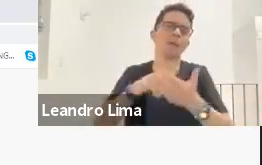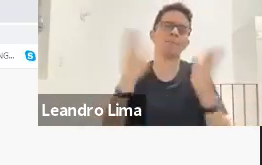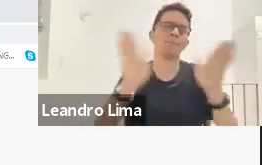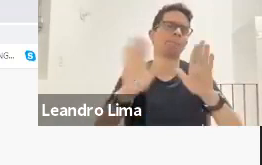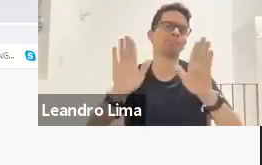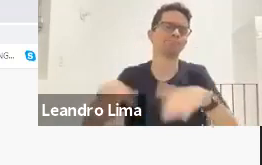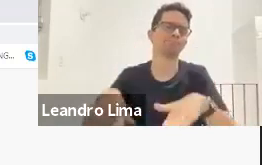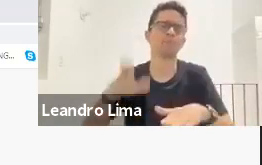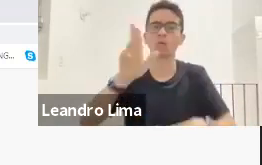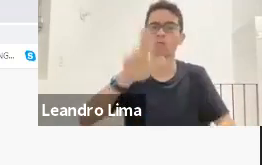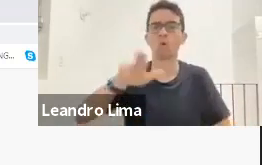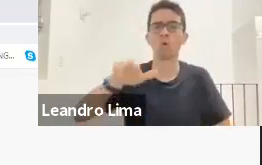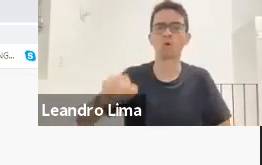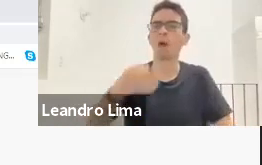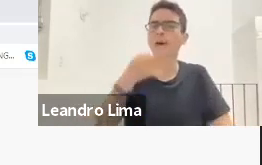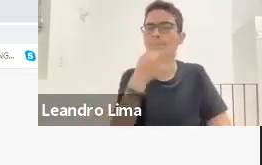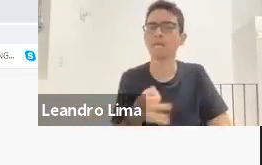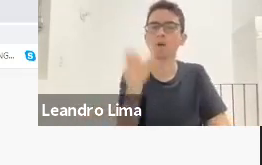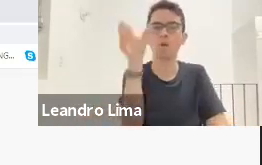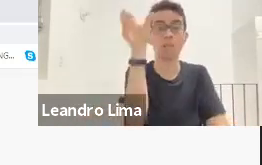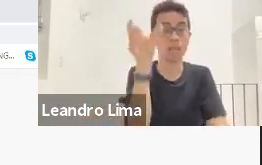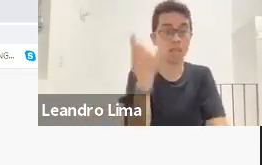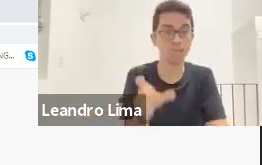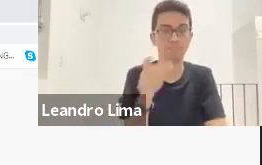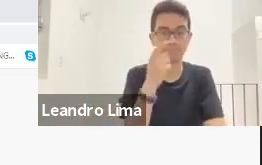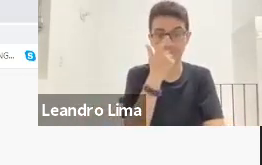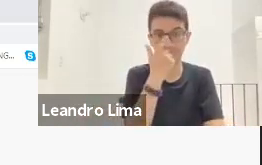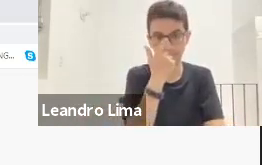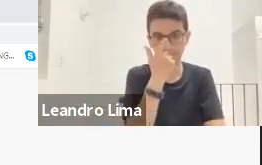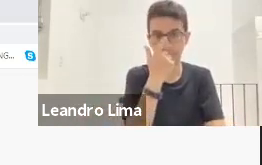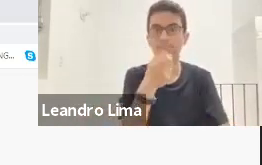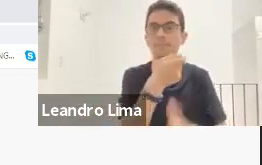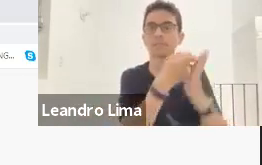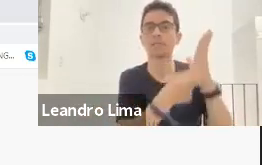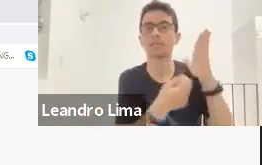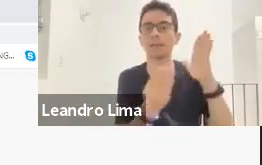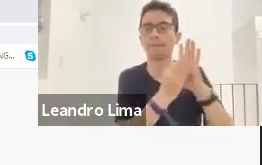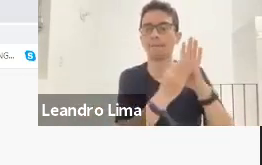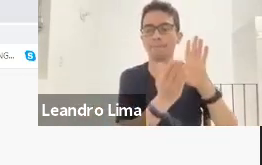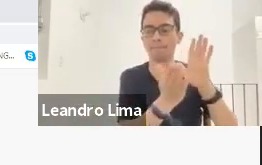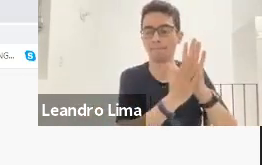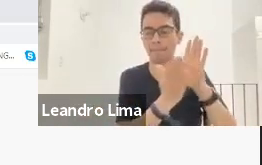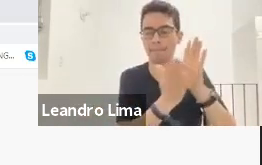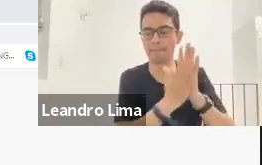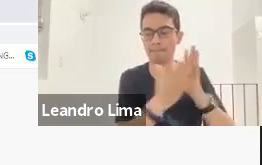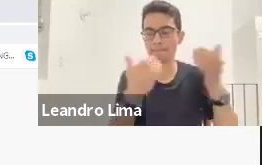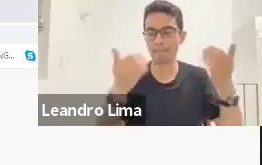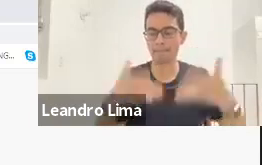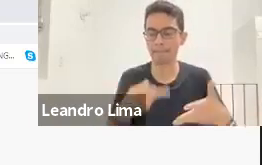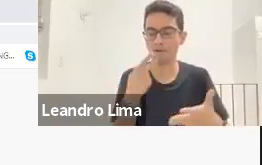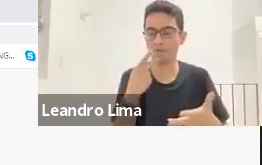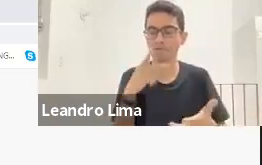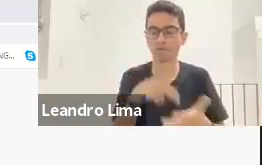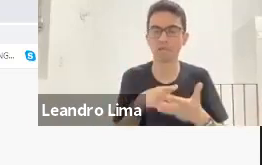not his word. In the entire corpus of his writing, he uses something that could be translated the sky could be translated the